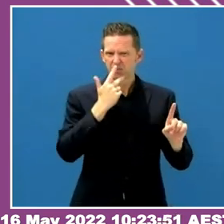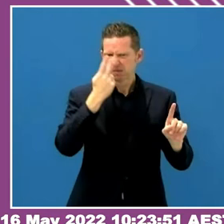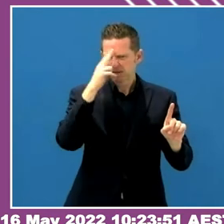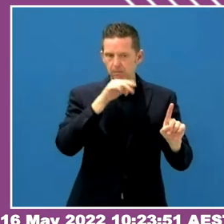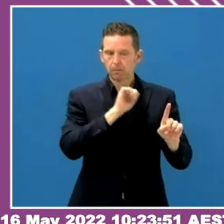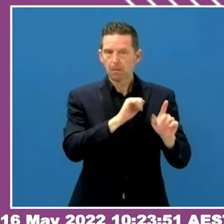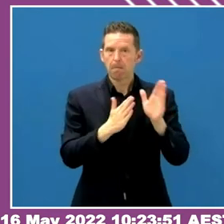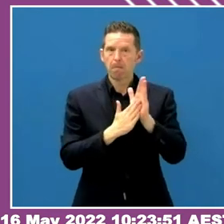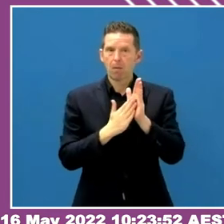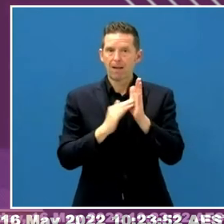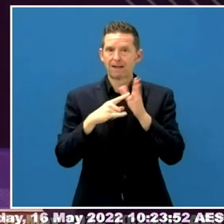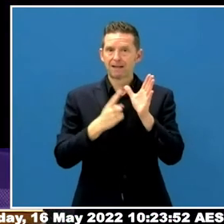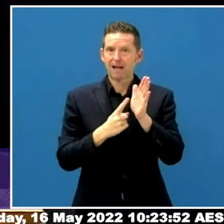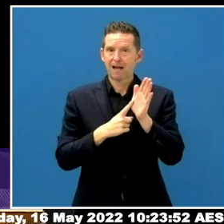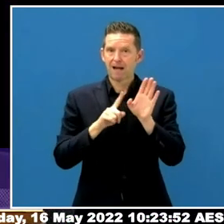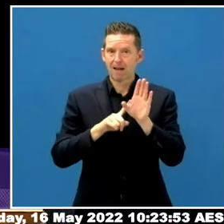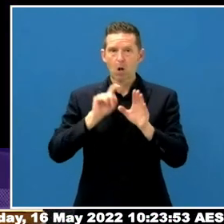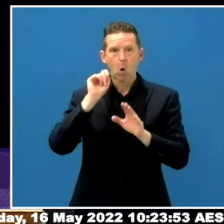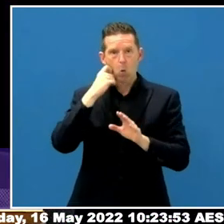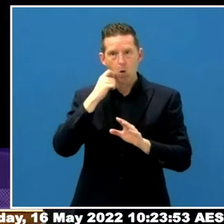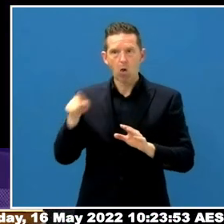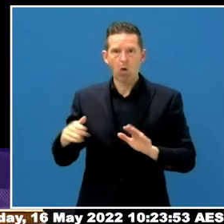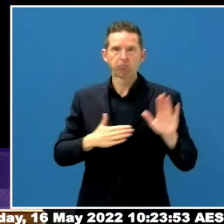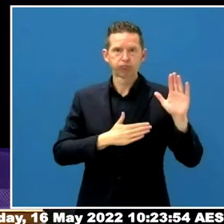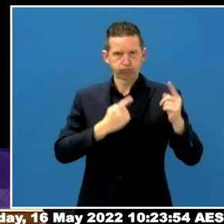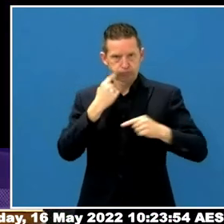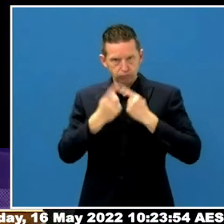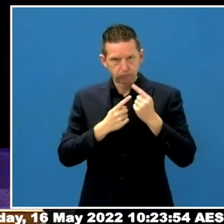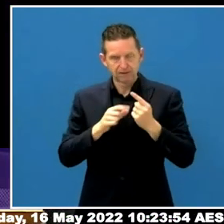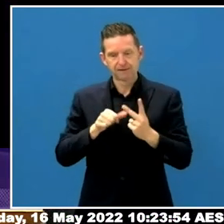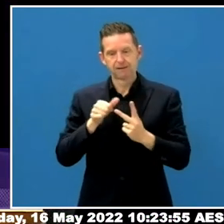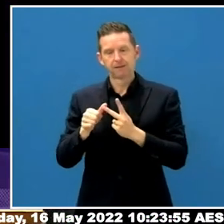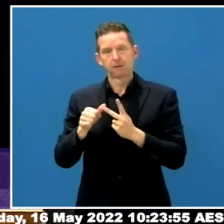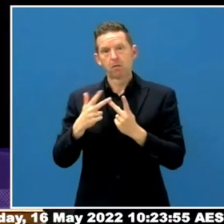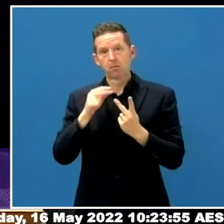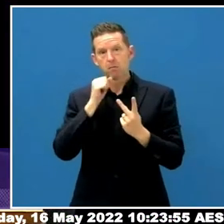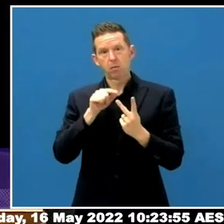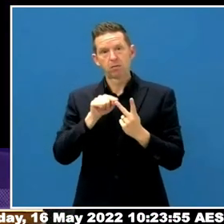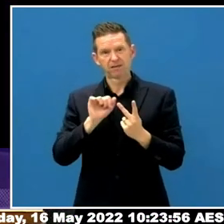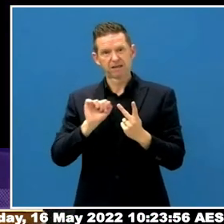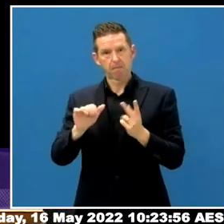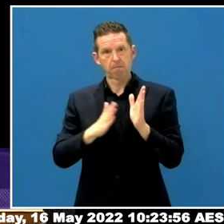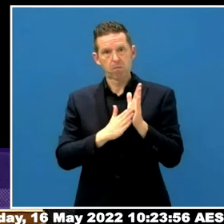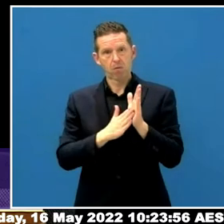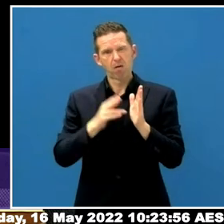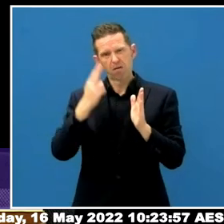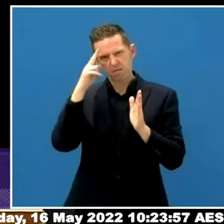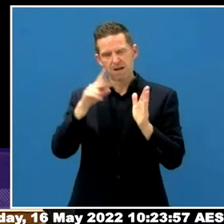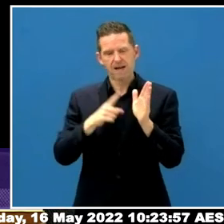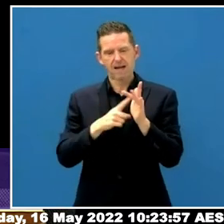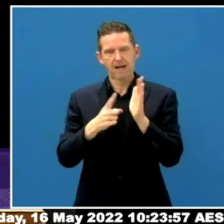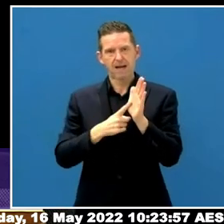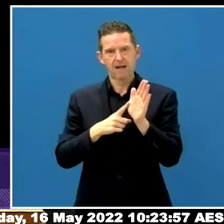Her evidence will be followed by the evidence of Simon's mother, Lilly. Lilly will appear via video link.